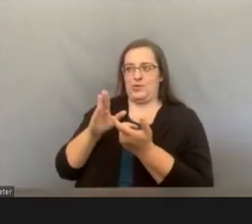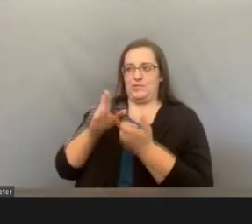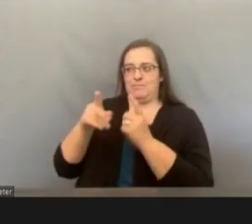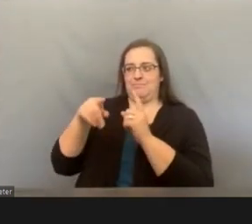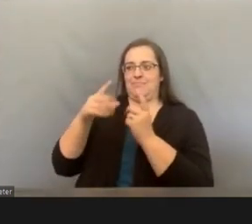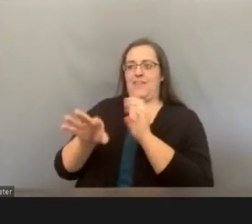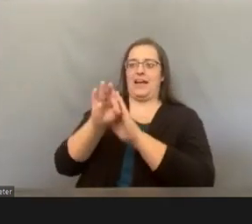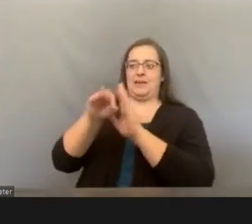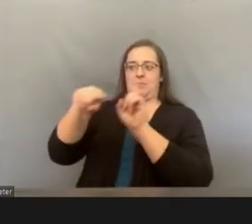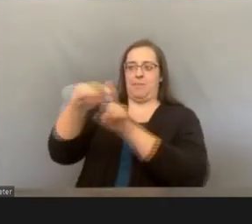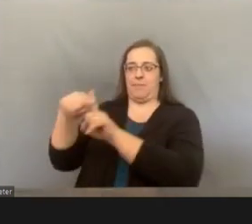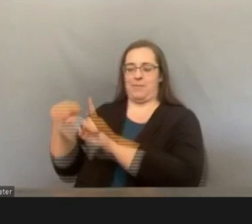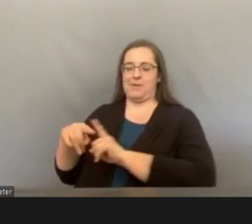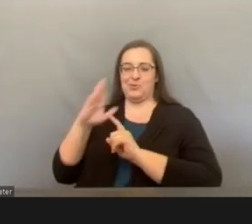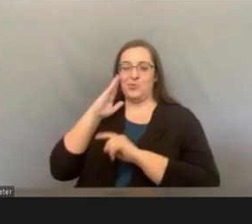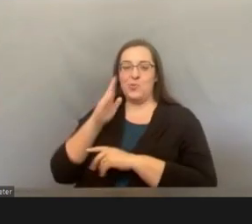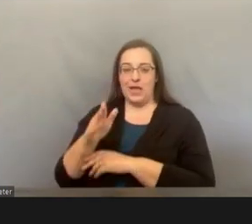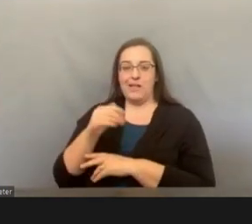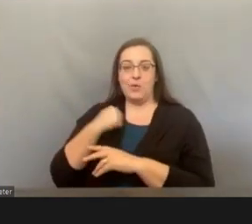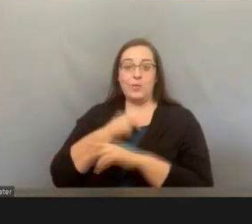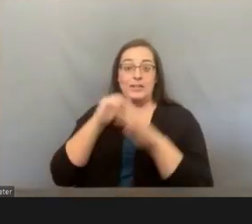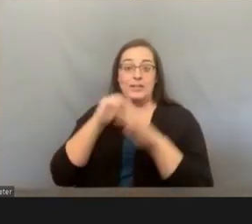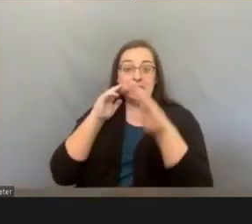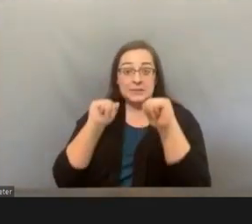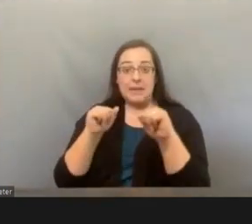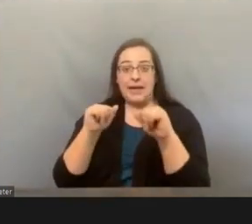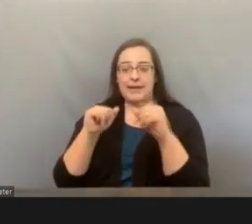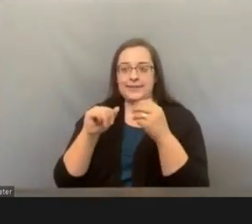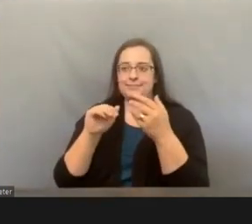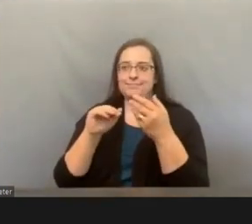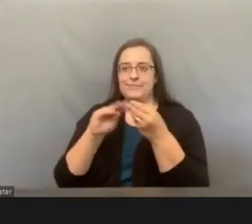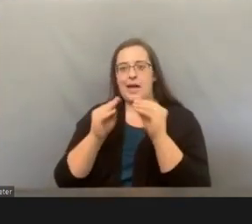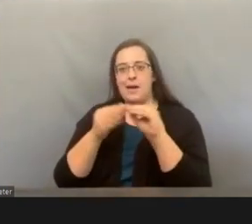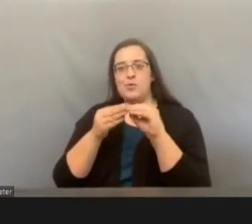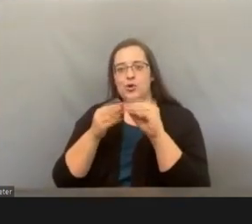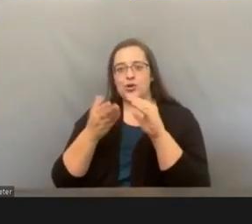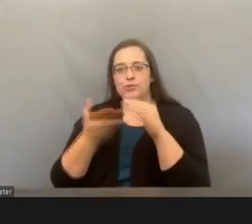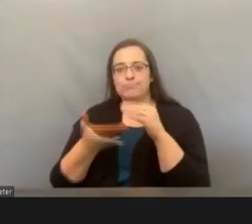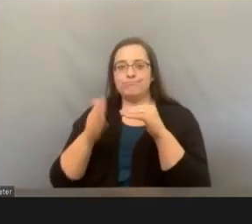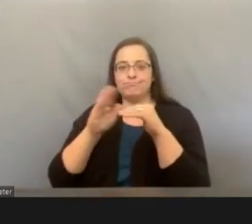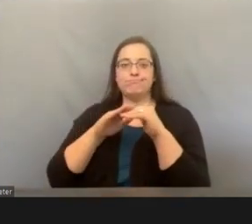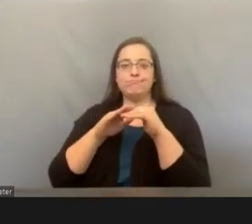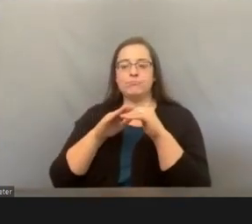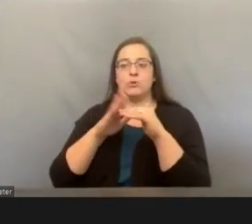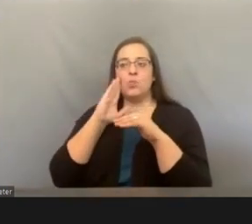EVERETT ANYTIME YOU TEST A LARGE GROUP OF PEOPLE YOU CAN UNDERSTAND THERE WILL BE POSITIVES.